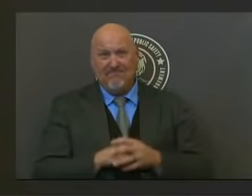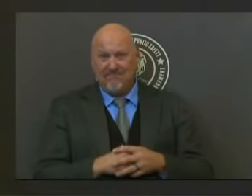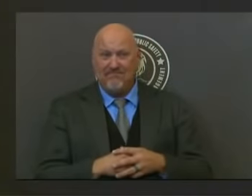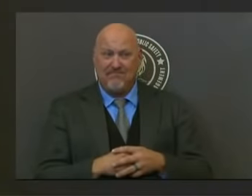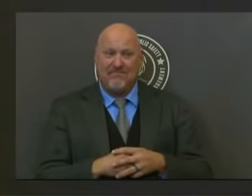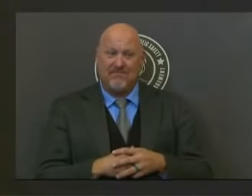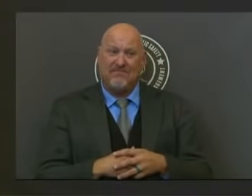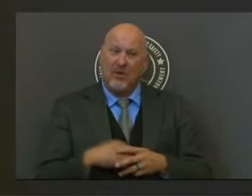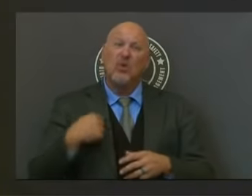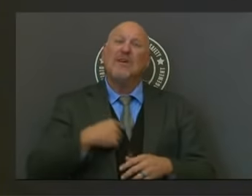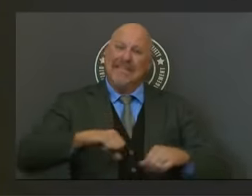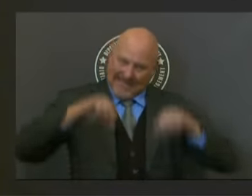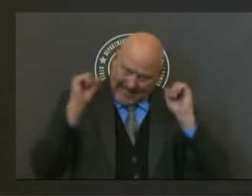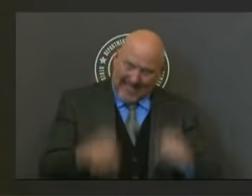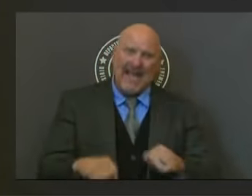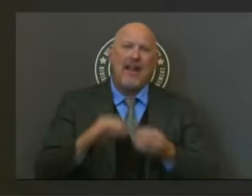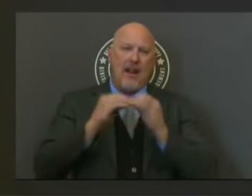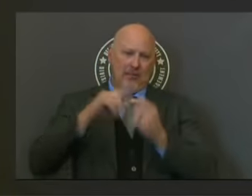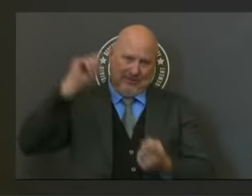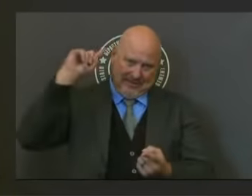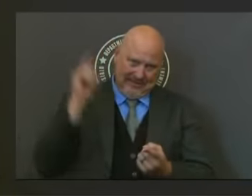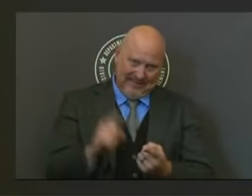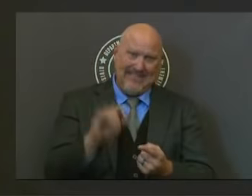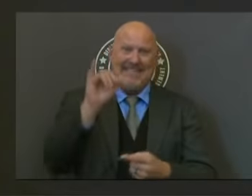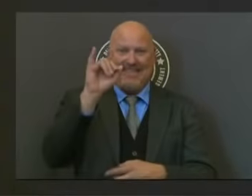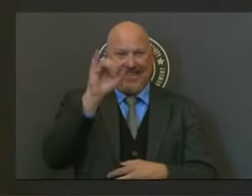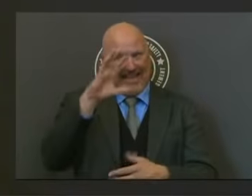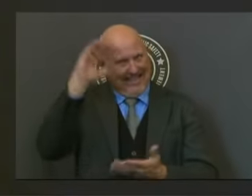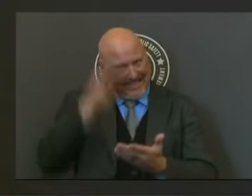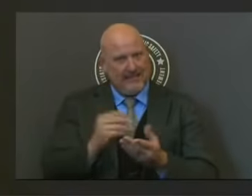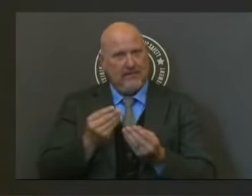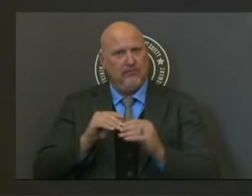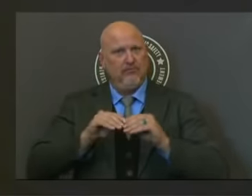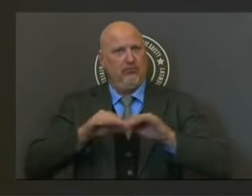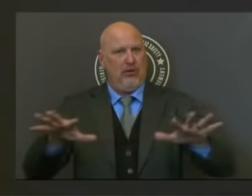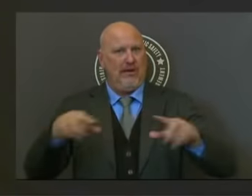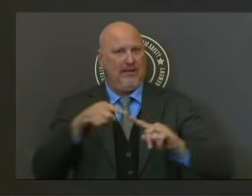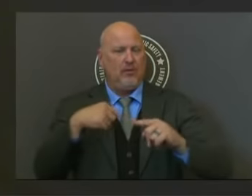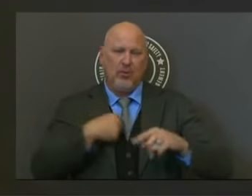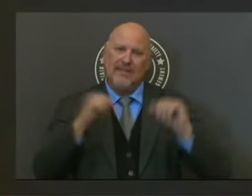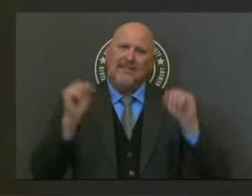infections and in fact open up